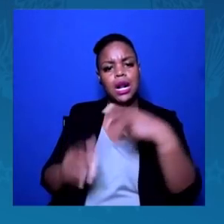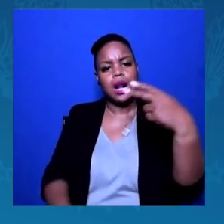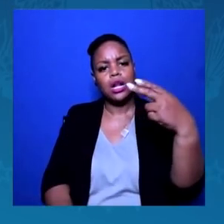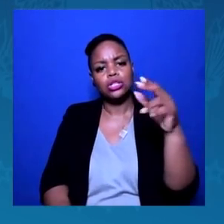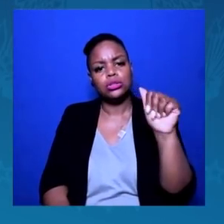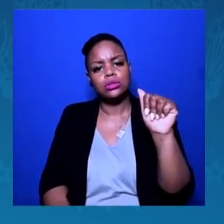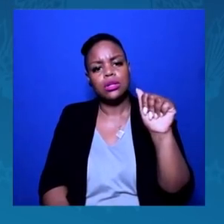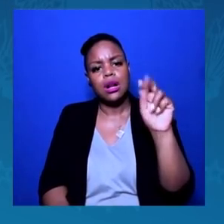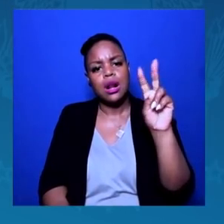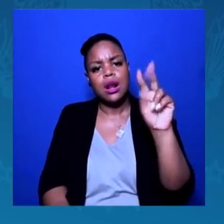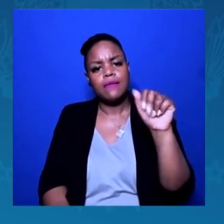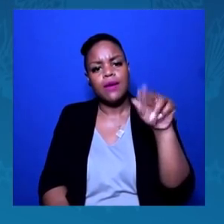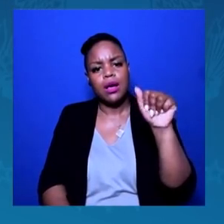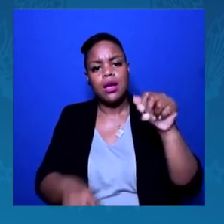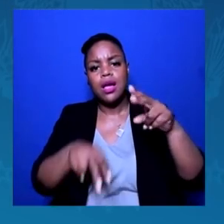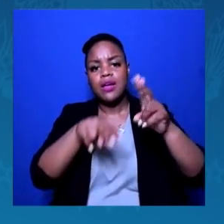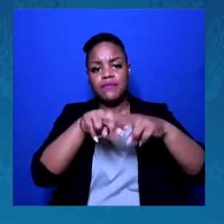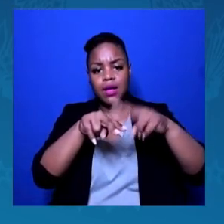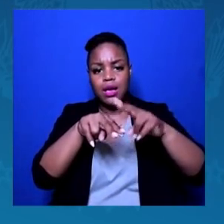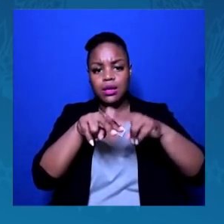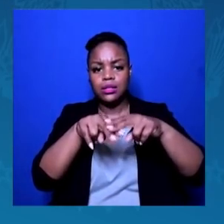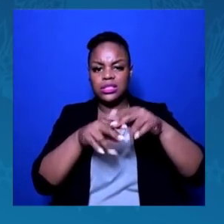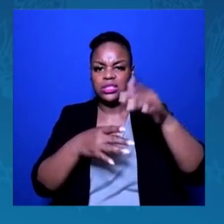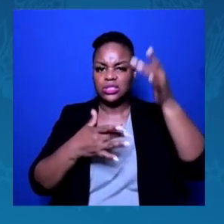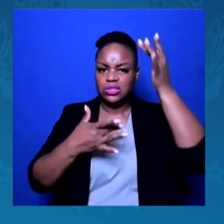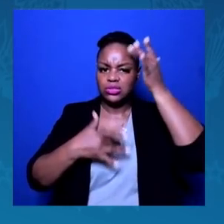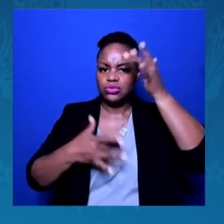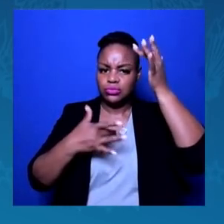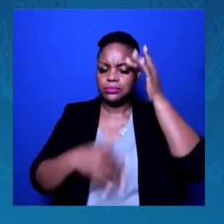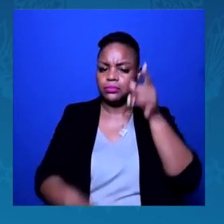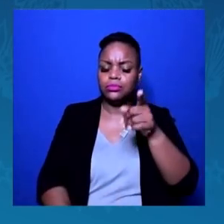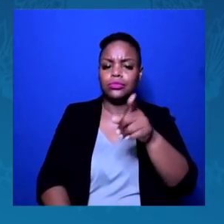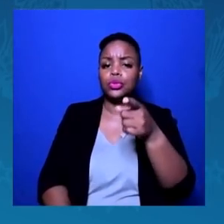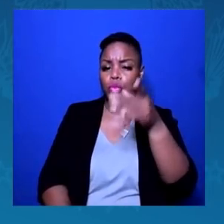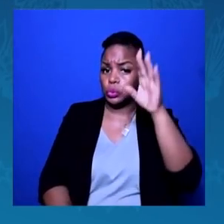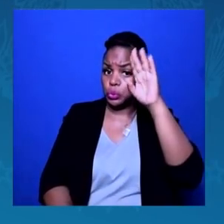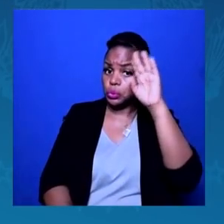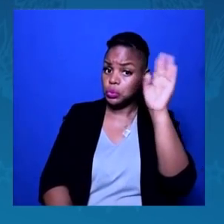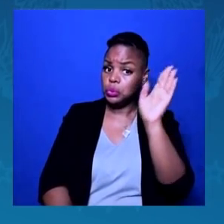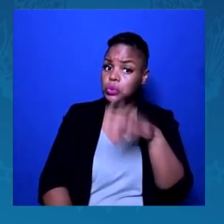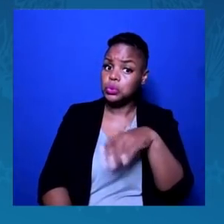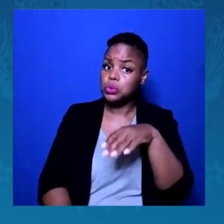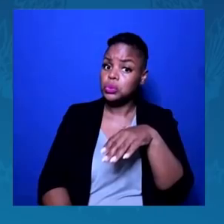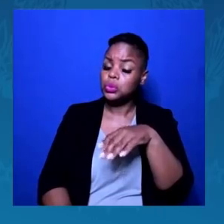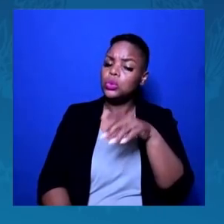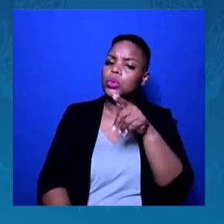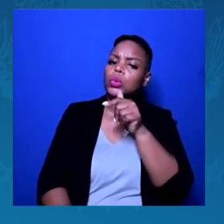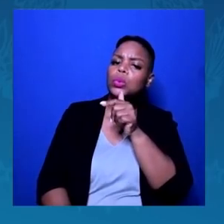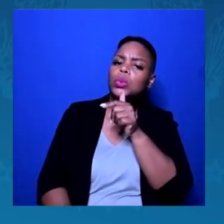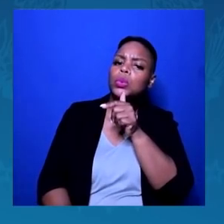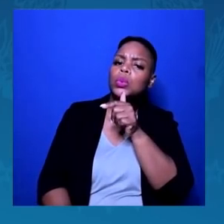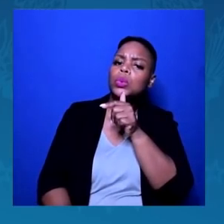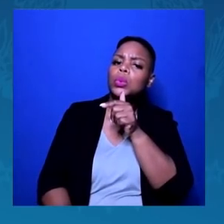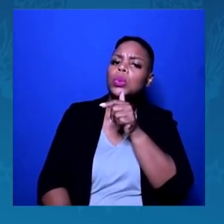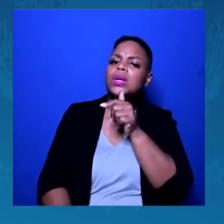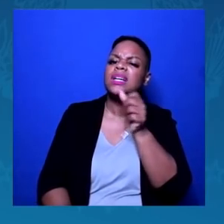And considering that these incidents have happened all over the world over the past five years, what do you say to diplomats